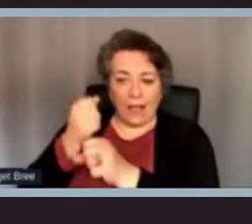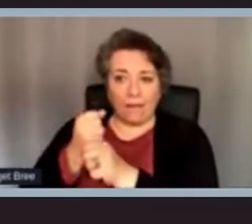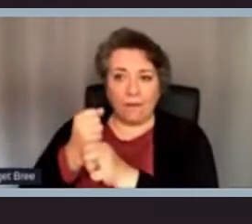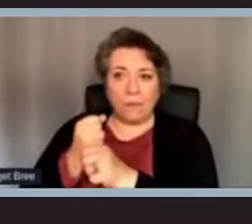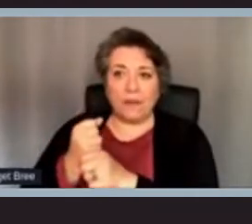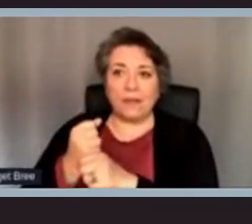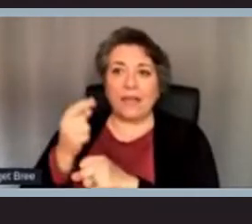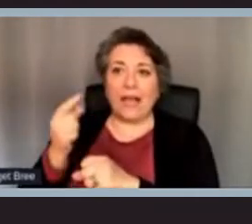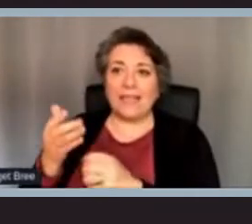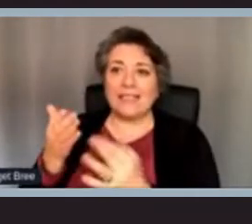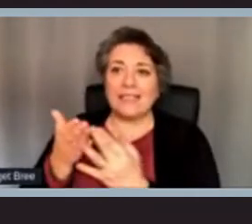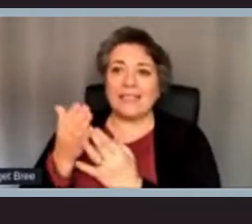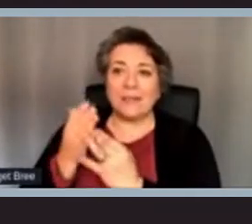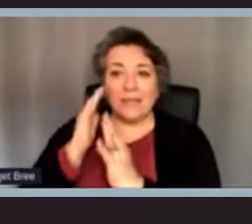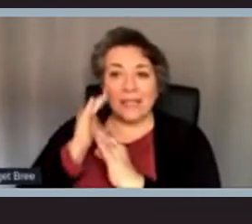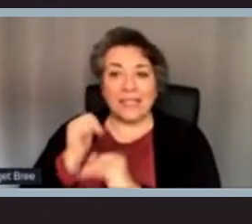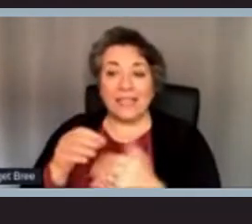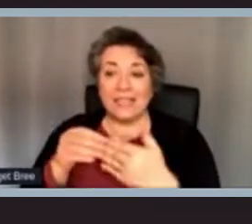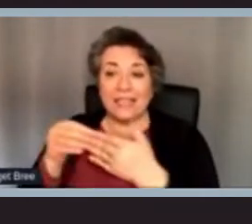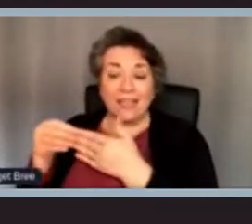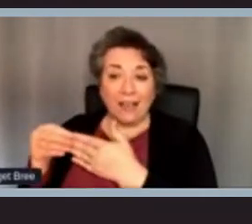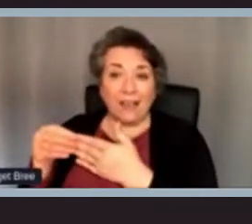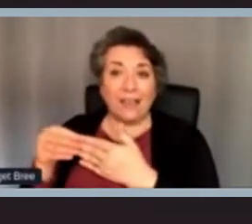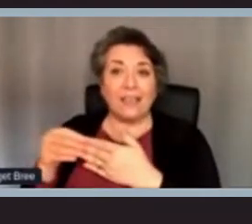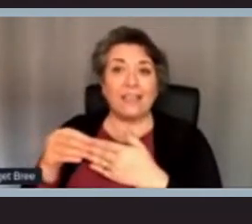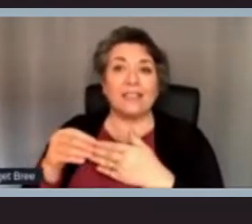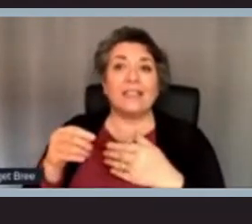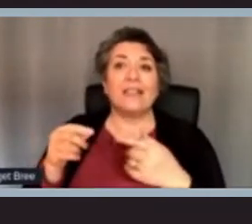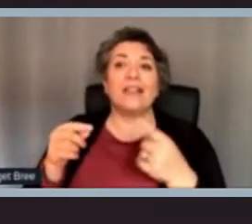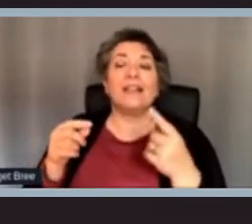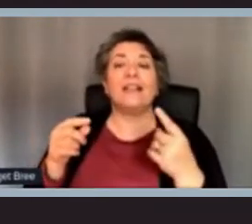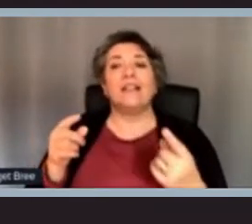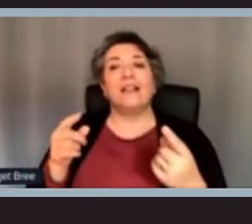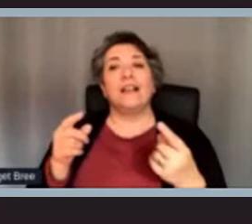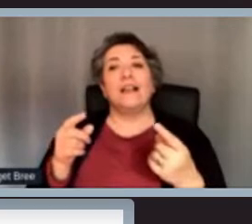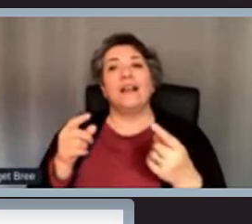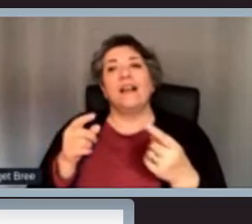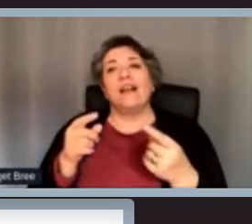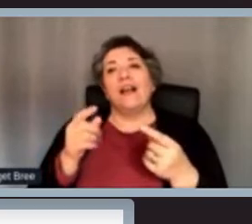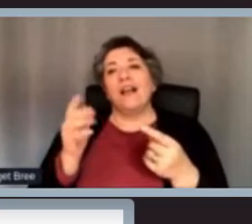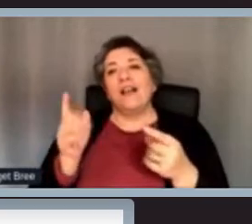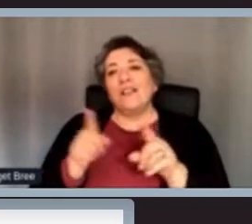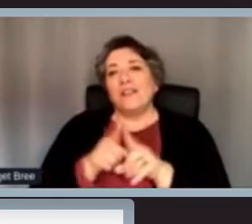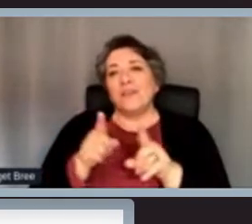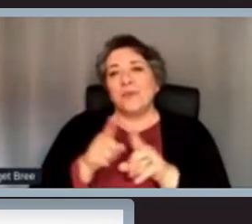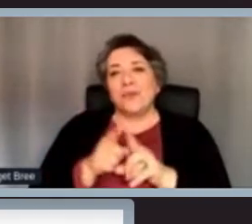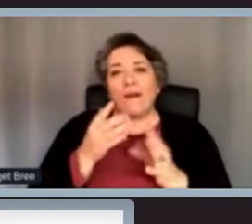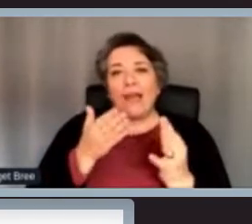Of course, there’s tools like Accessibility Insights but I assume everyone knows about that one.